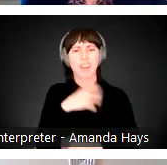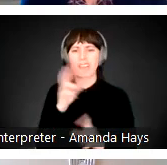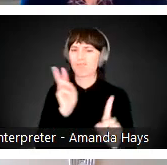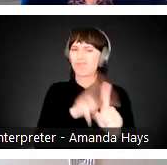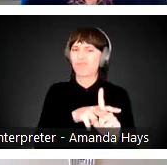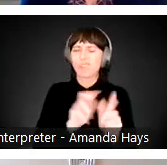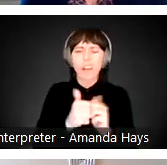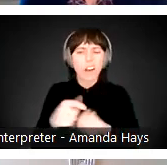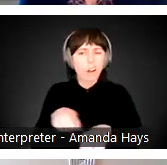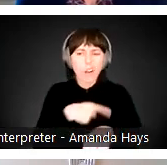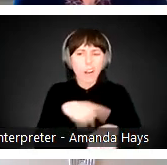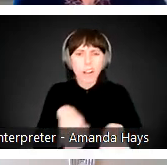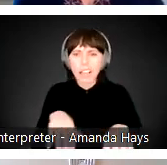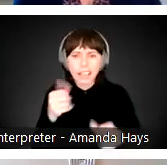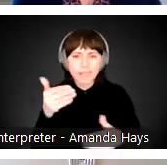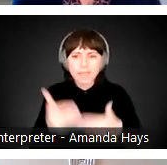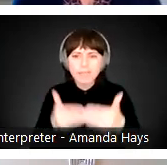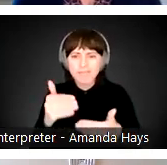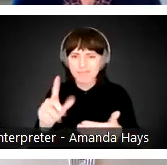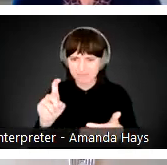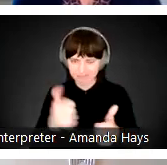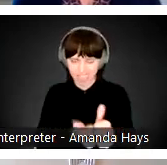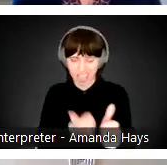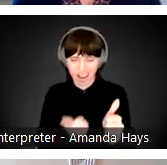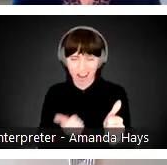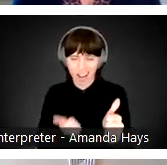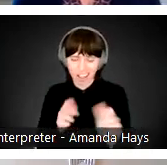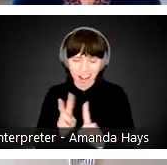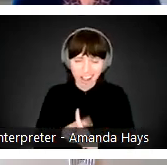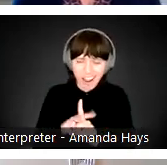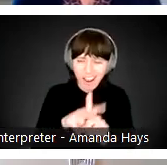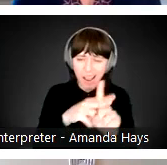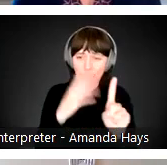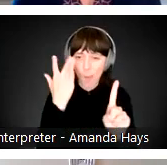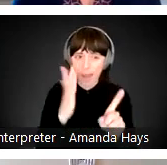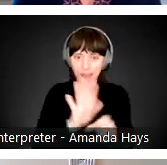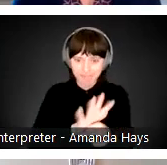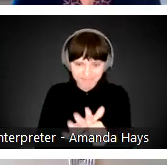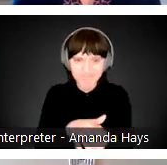large backlog now because of the pandemic and more people becoming disabled?"